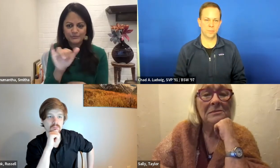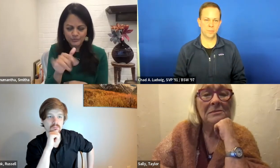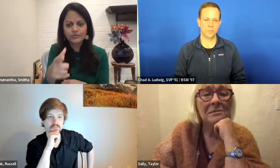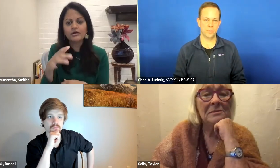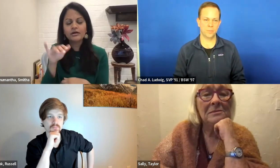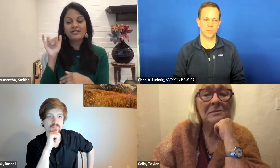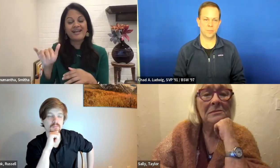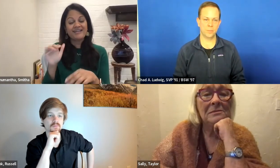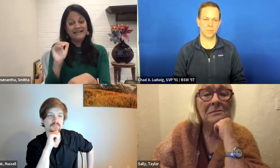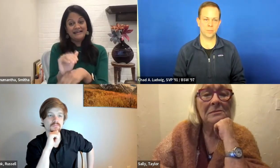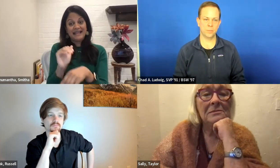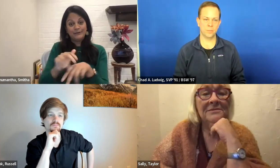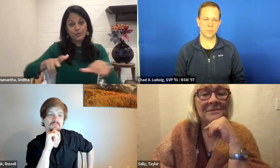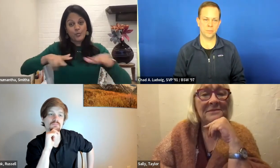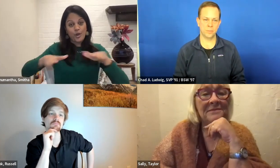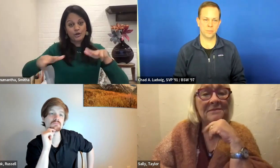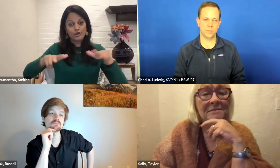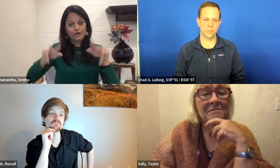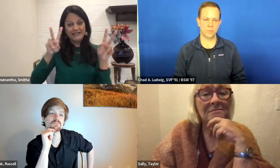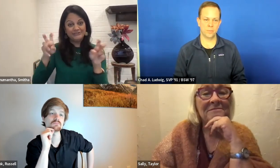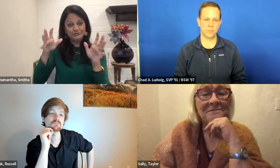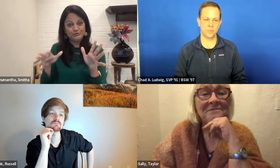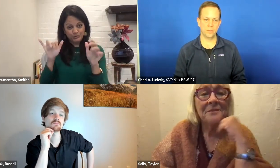but obviously, the other panelists are free to answer, as well.